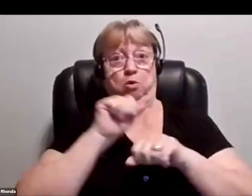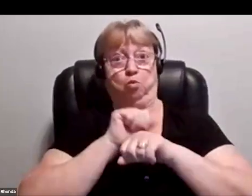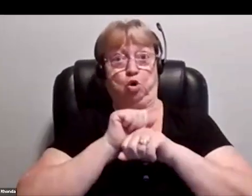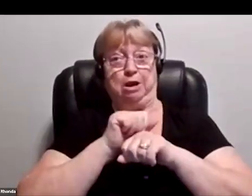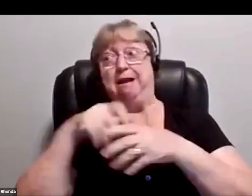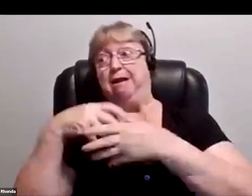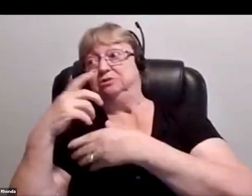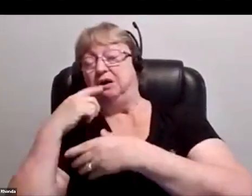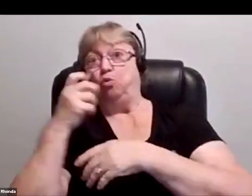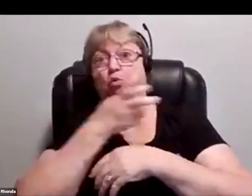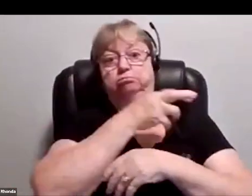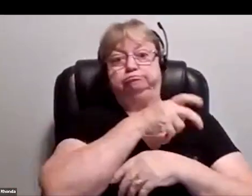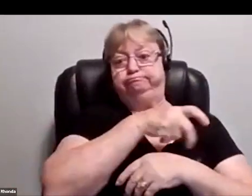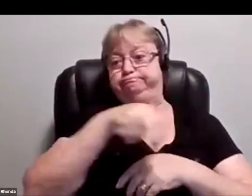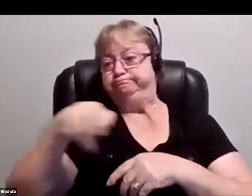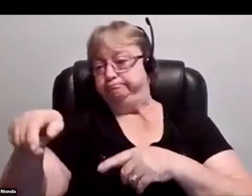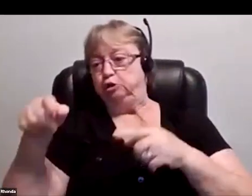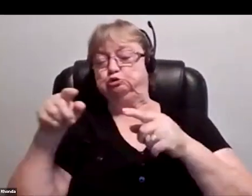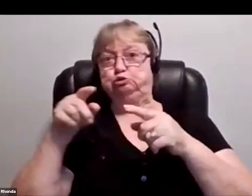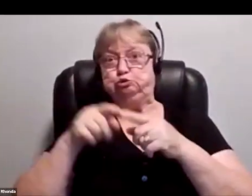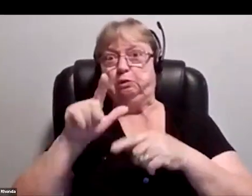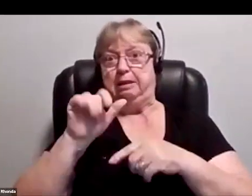we wear what's called ECW, or extreme cold-weather gear,